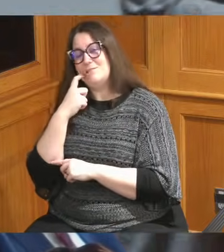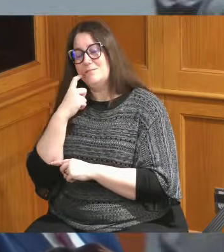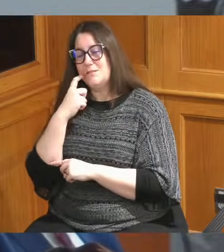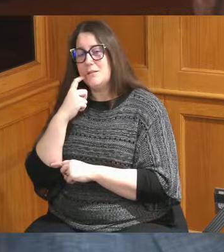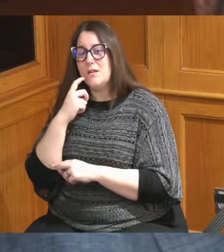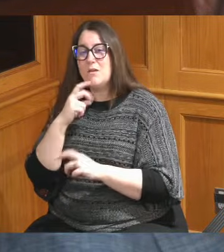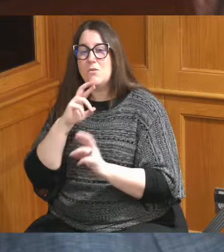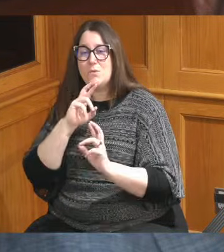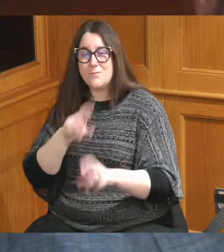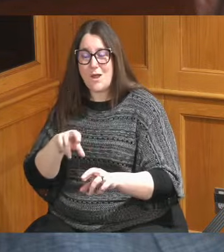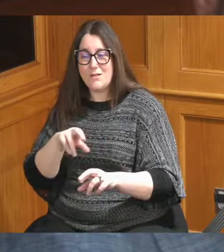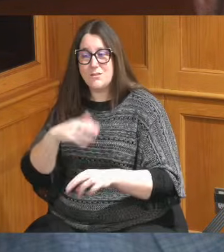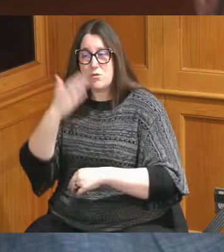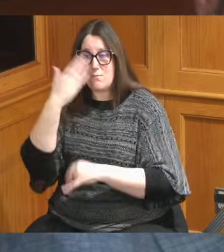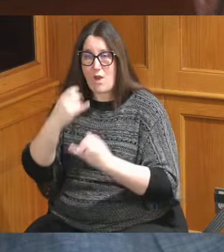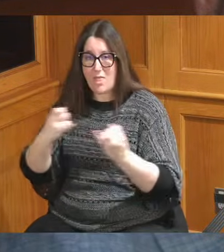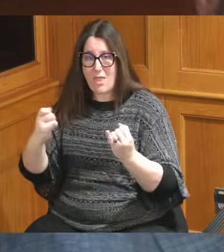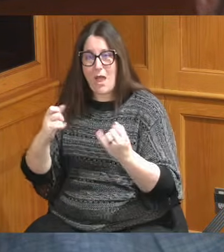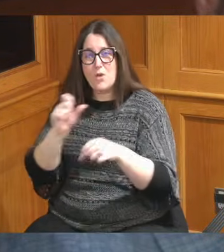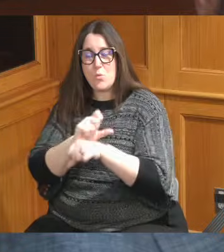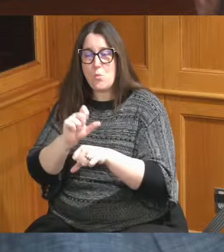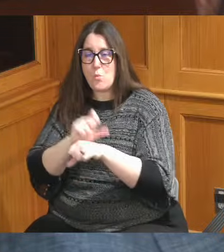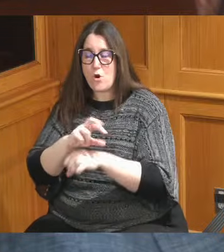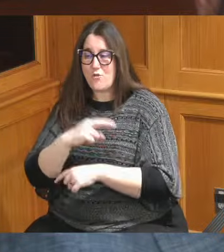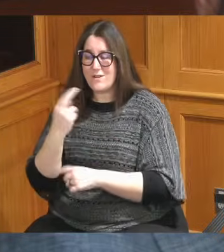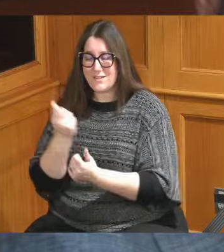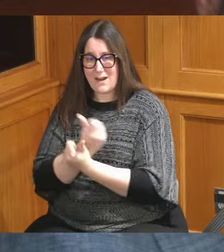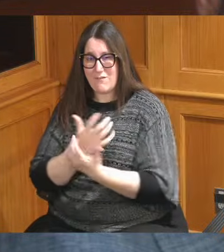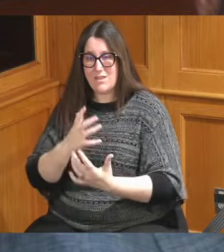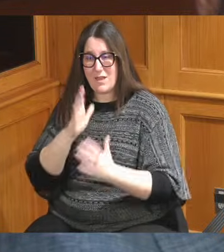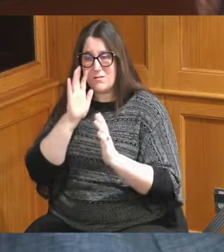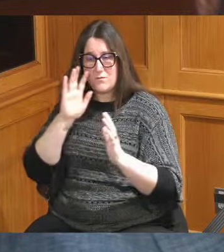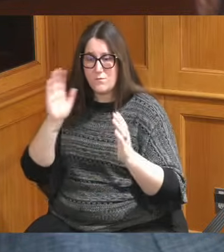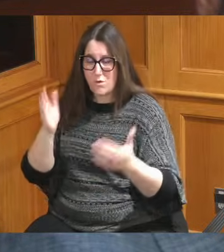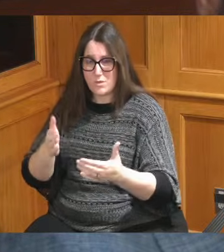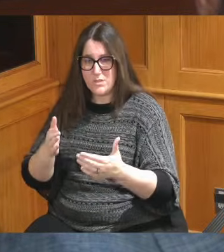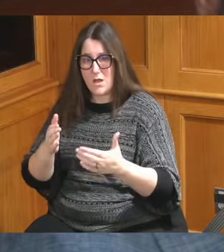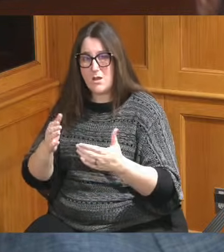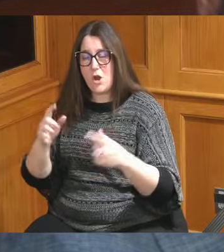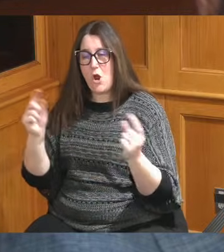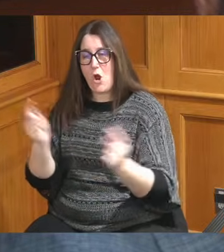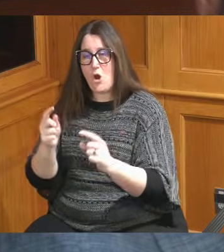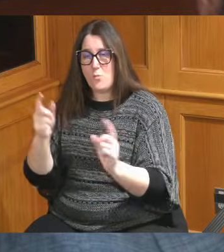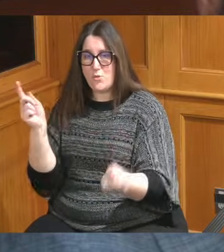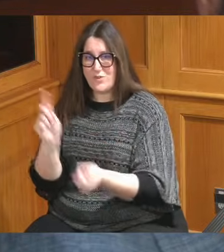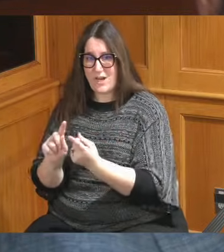frontline perspective to countywide strategies focused on harm reduction, treatment, access, and